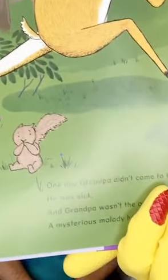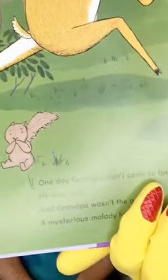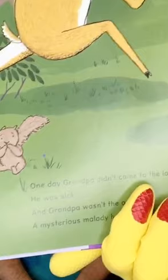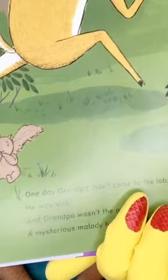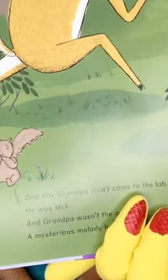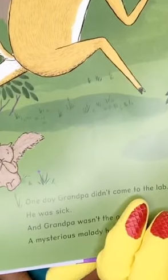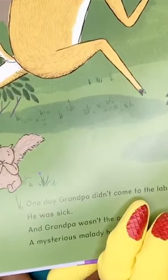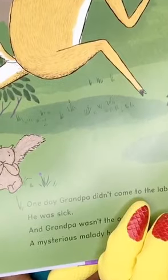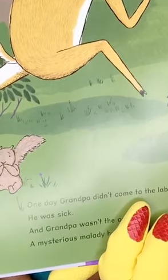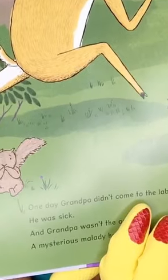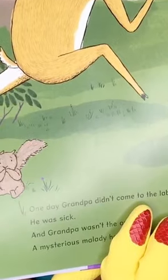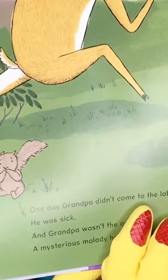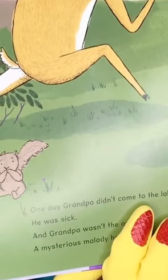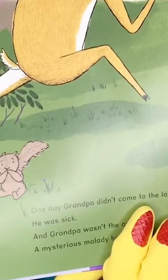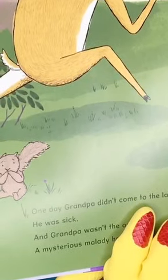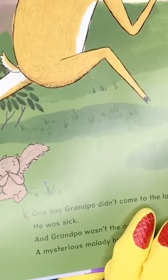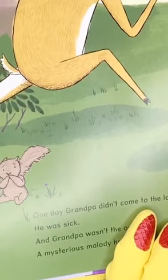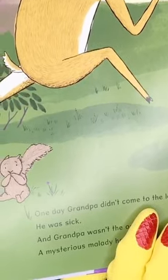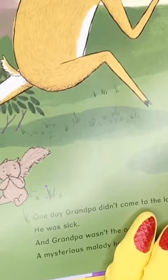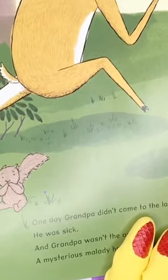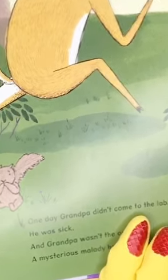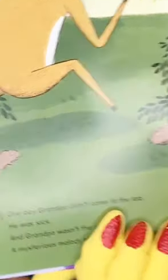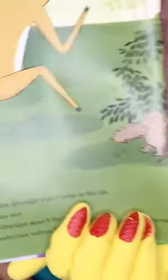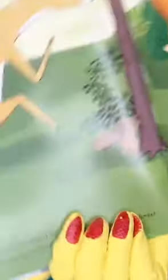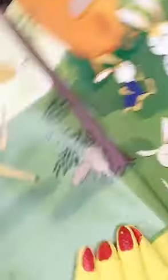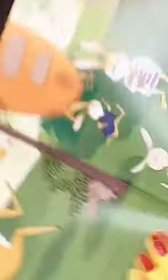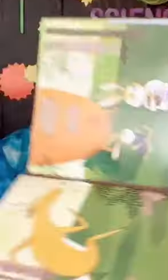I think that that, uh, that...I don't know if that deer is sick or just scared of the